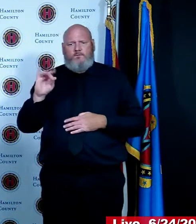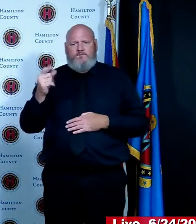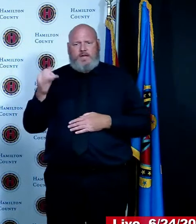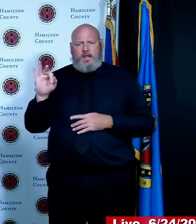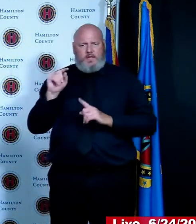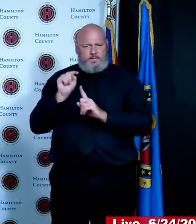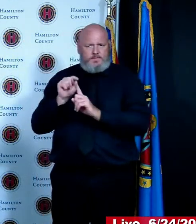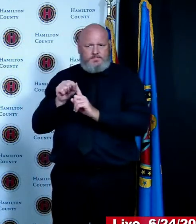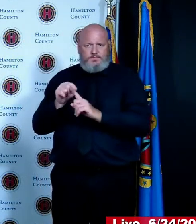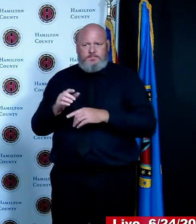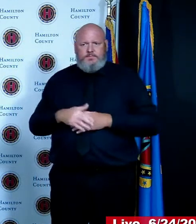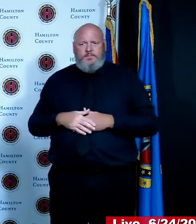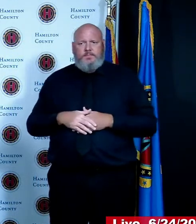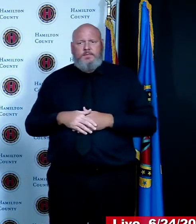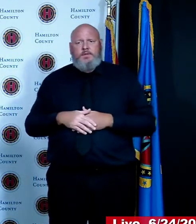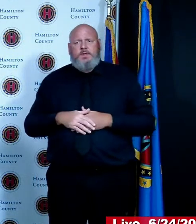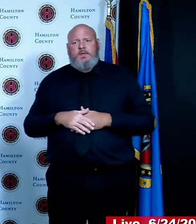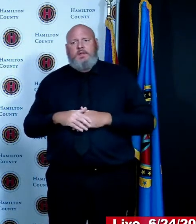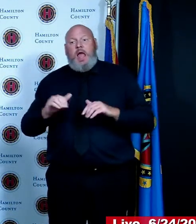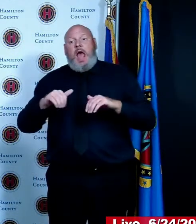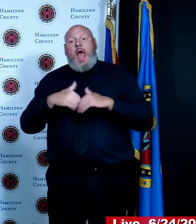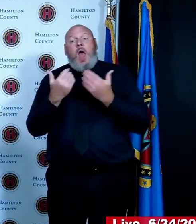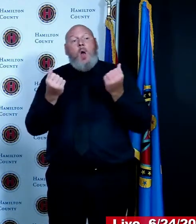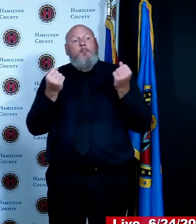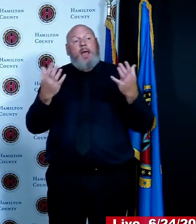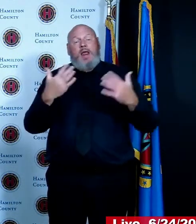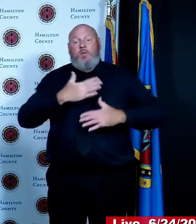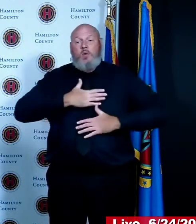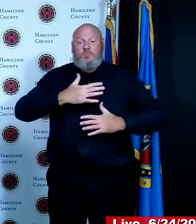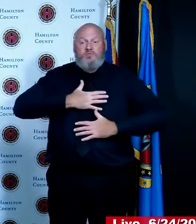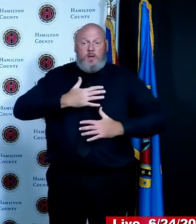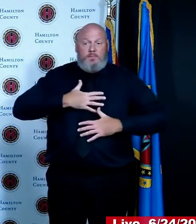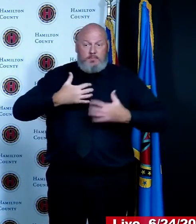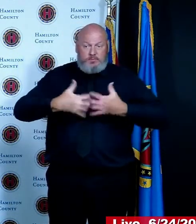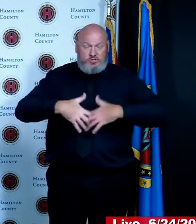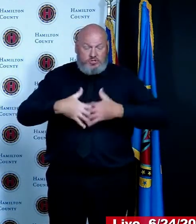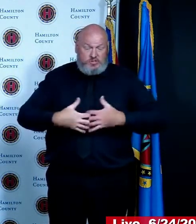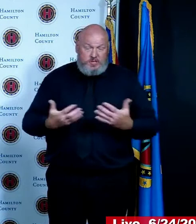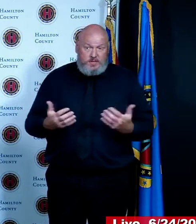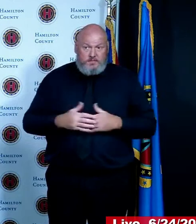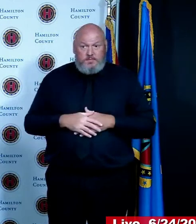to give us that now and why or why not I do not have that number in front of me